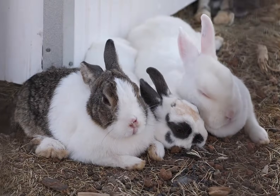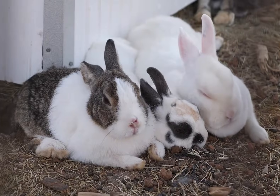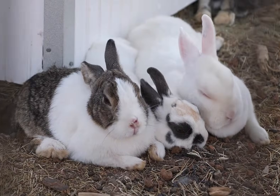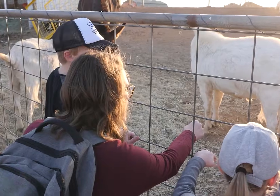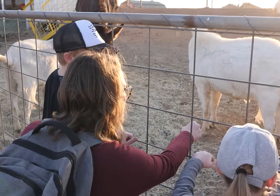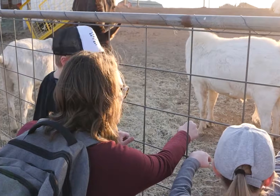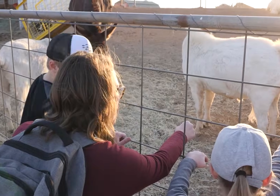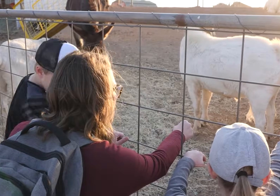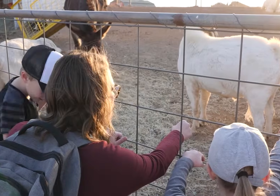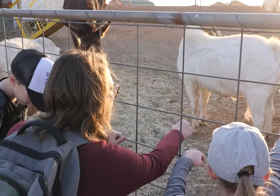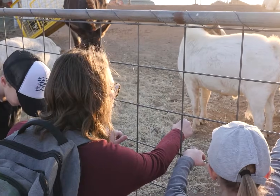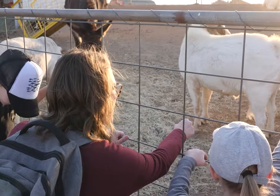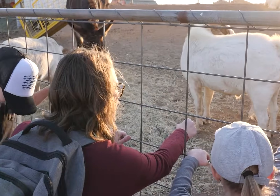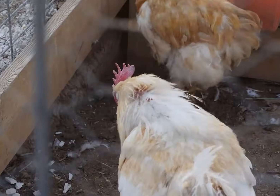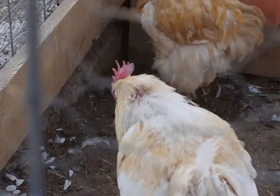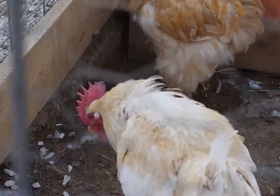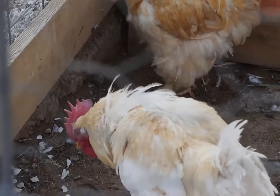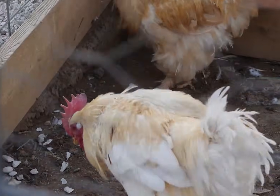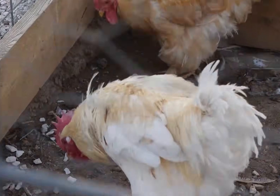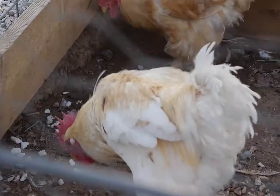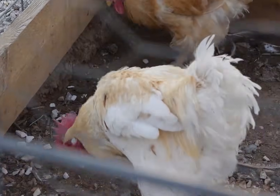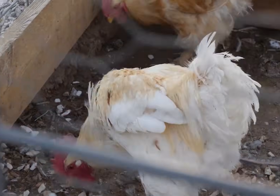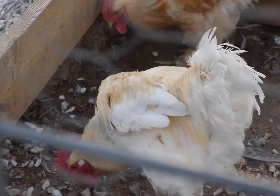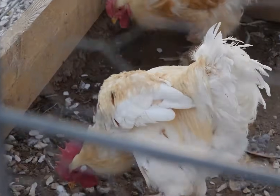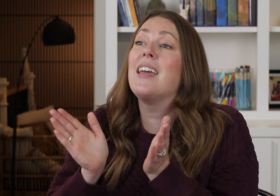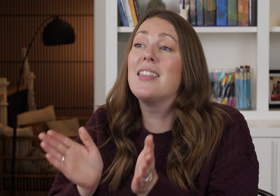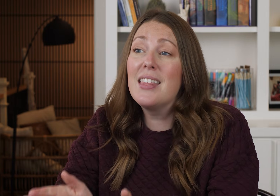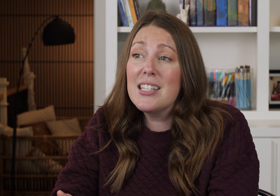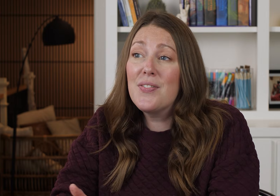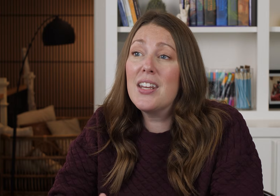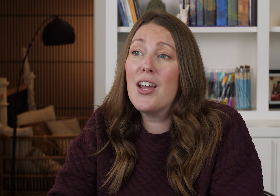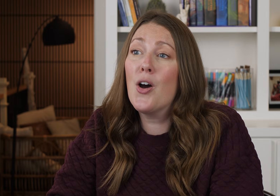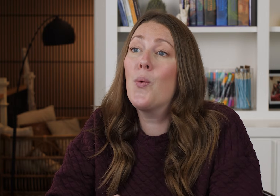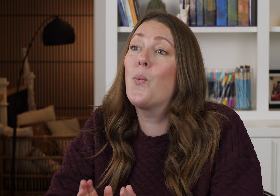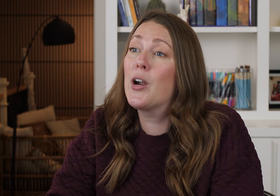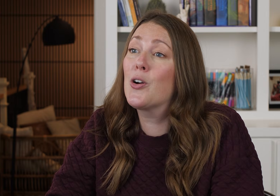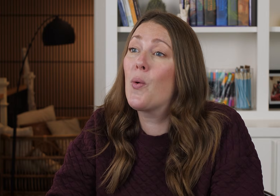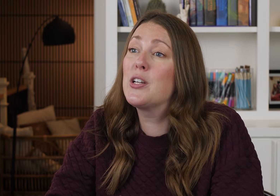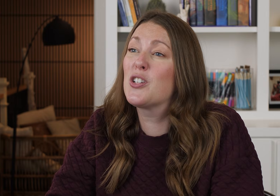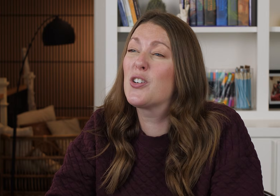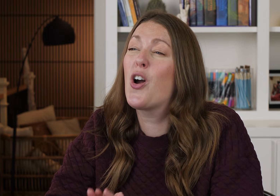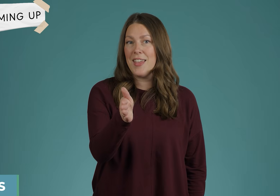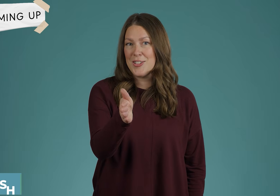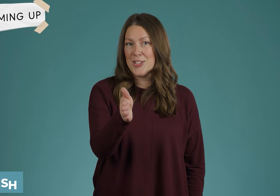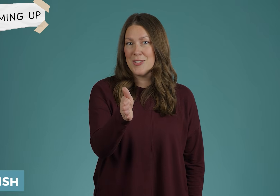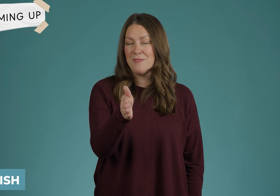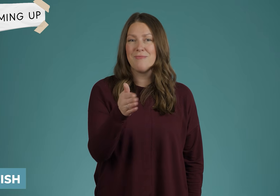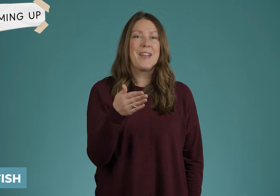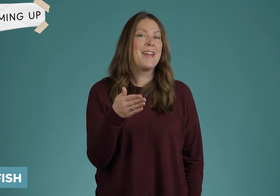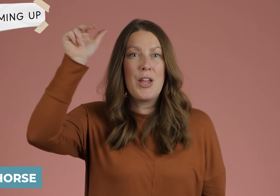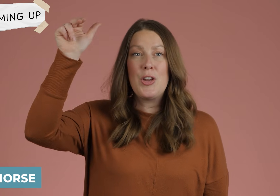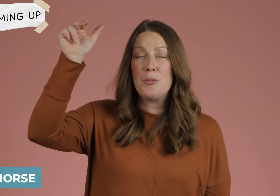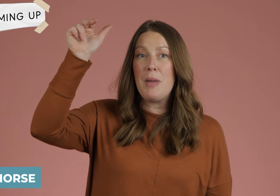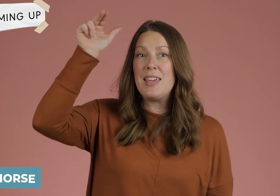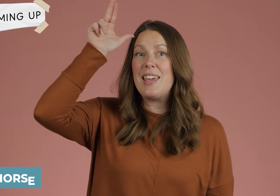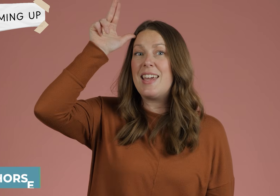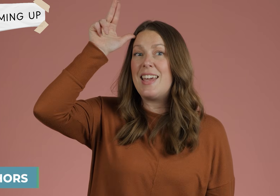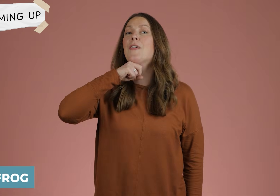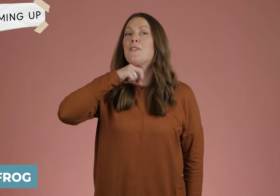still be our pets, but live in the barn in our backyard. In this video, we're